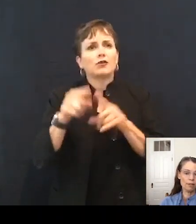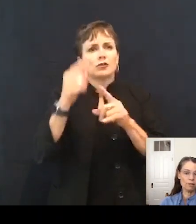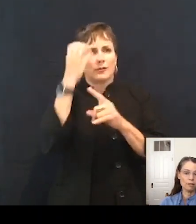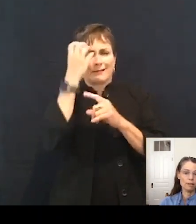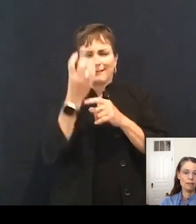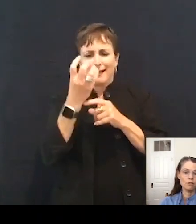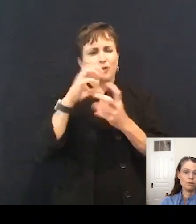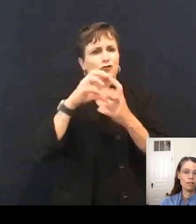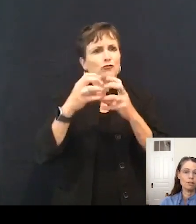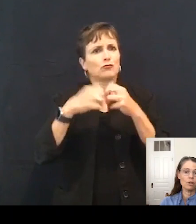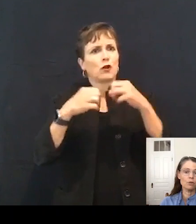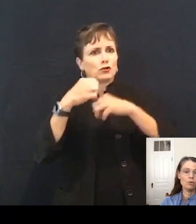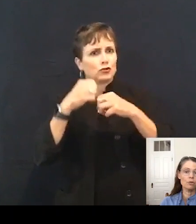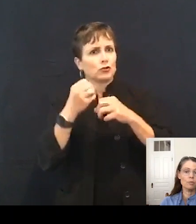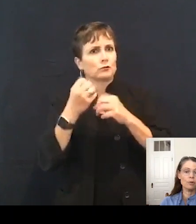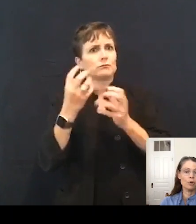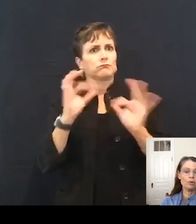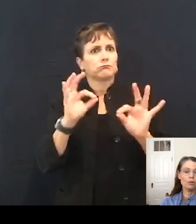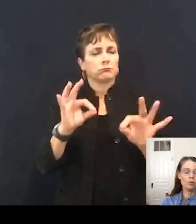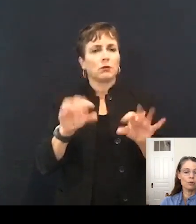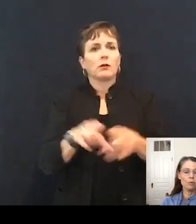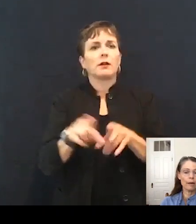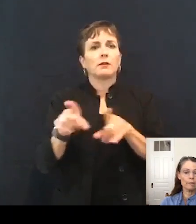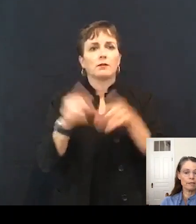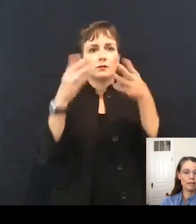the trial, you can go to the ProQR website or